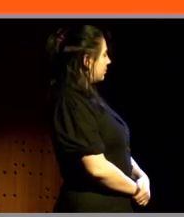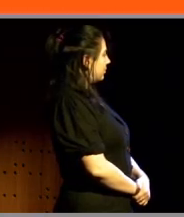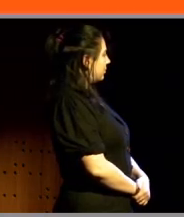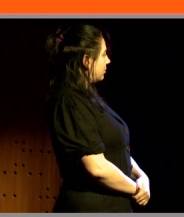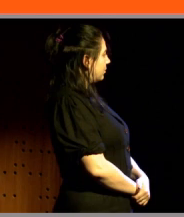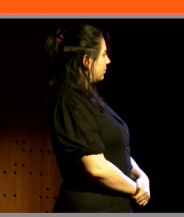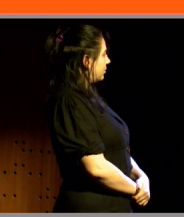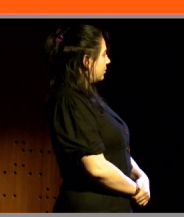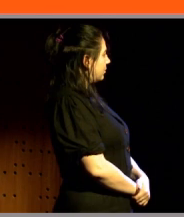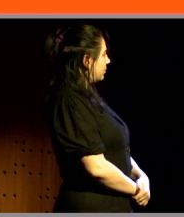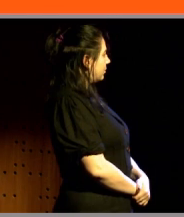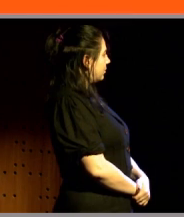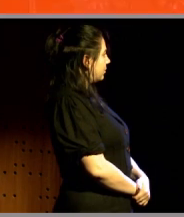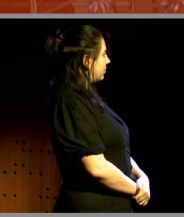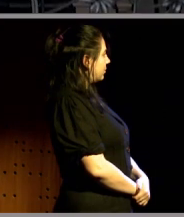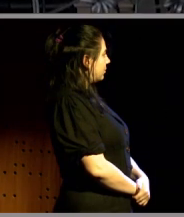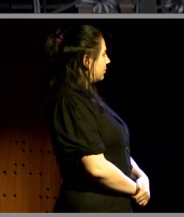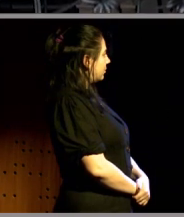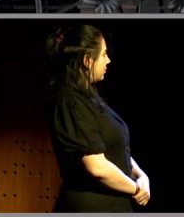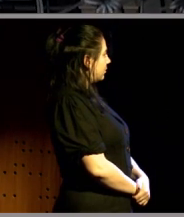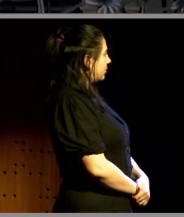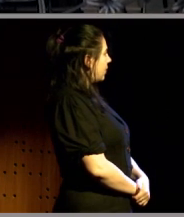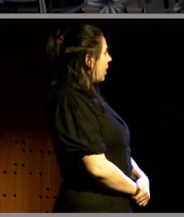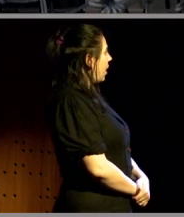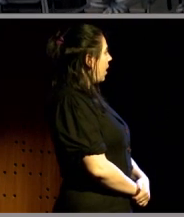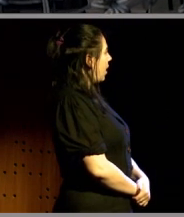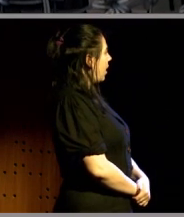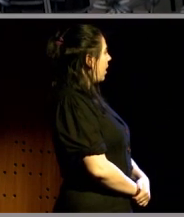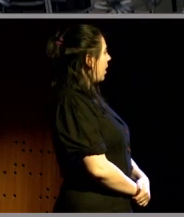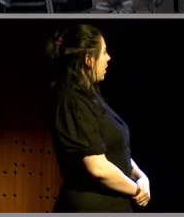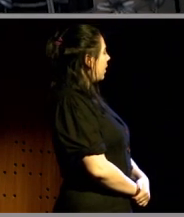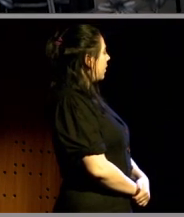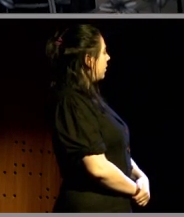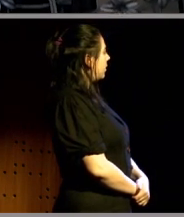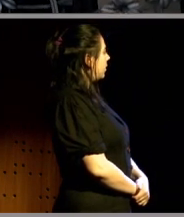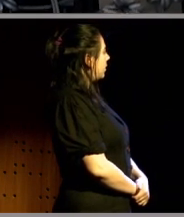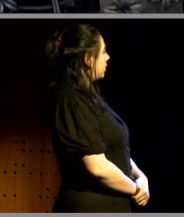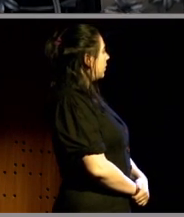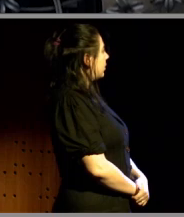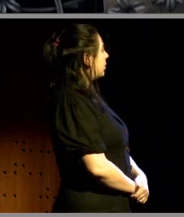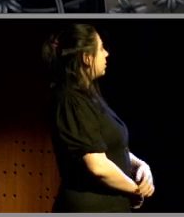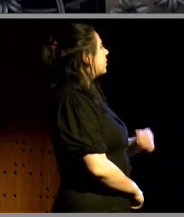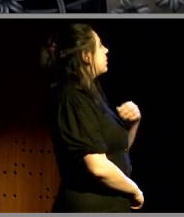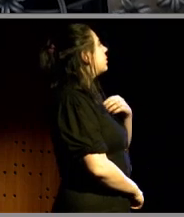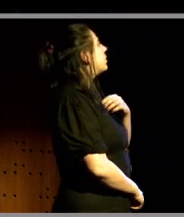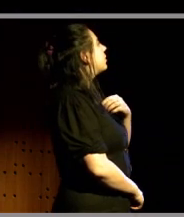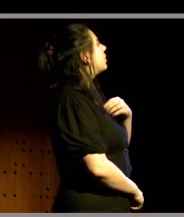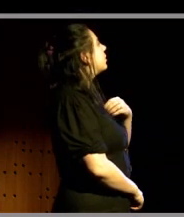Mt Annan Botanic Gardens, Paul Ramsay Foundation Building, hand-forged steel gates with Everleigh Works and painted ceiling,